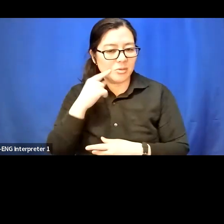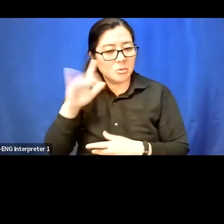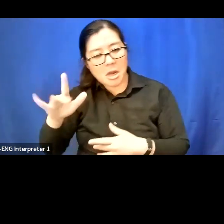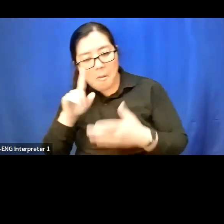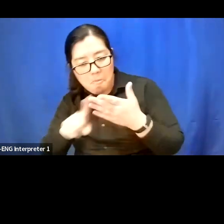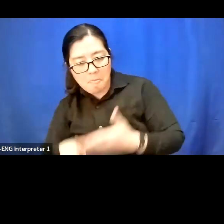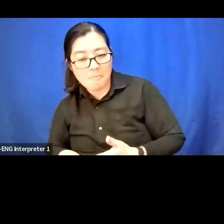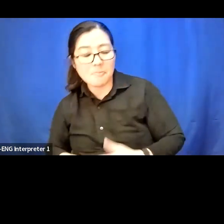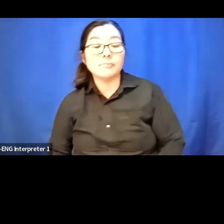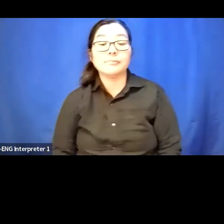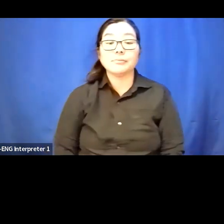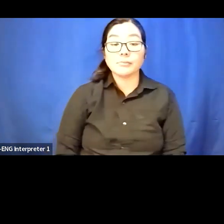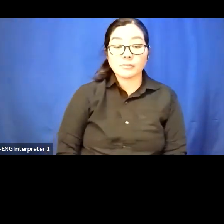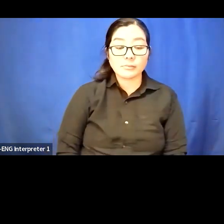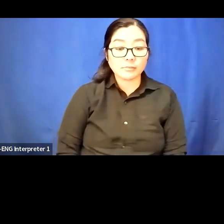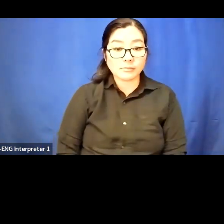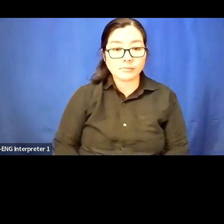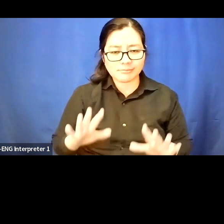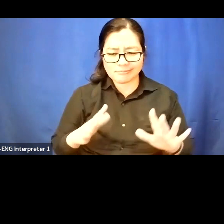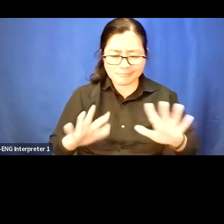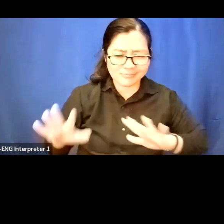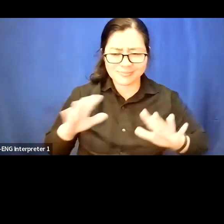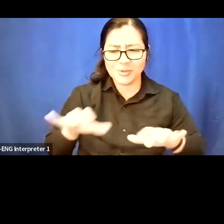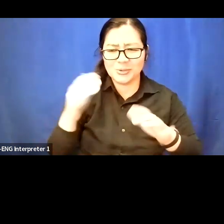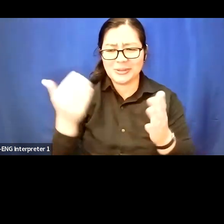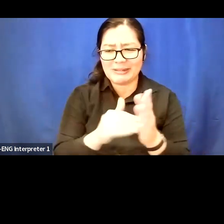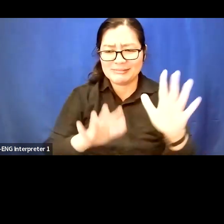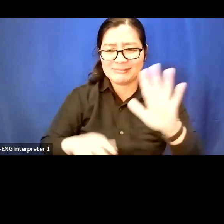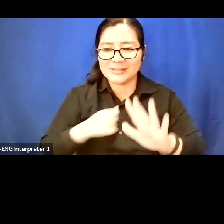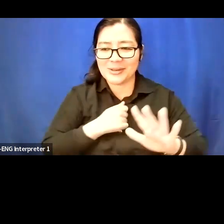Actually, sorry, let me do that again. There we go.